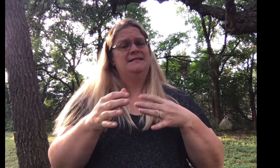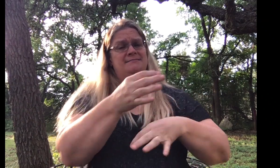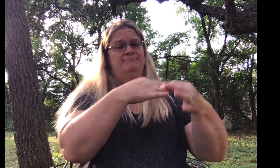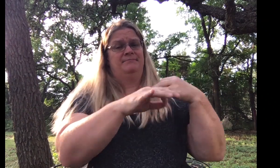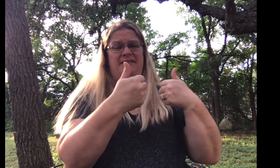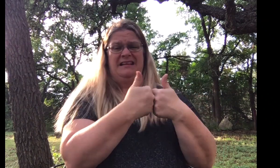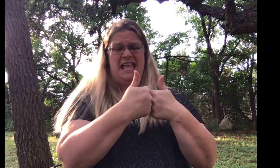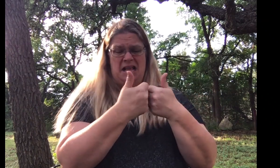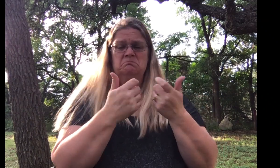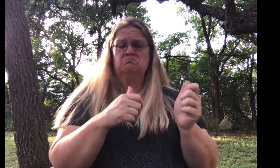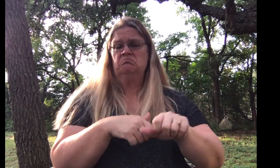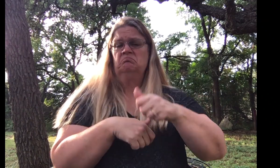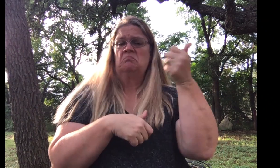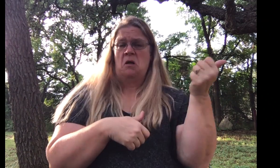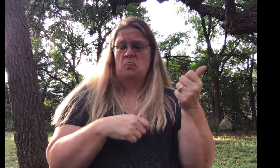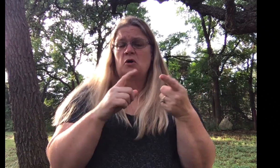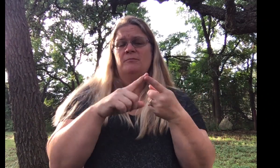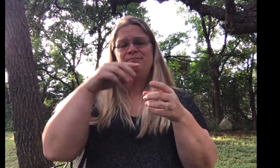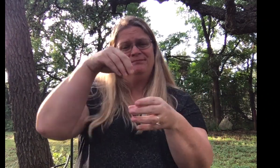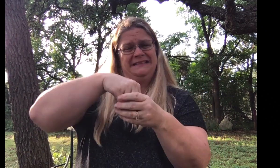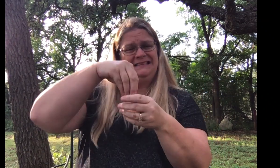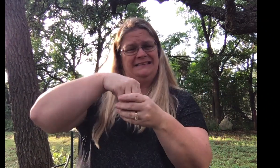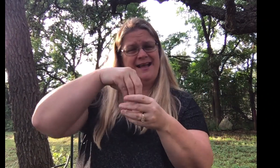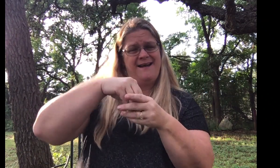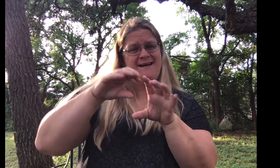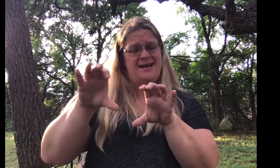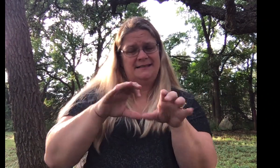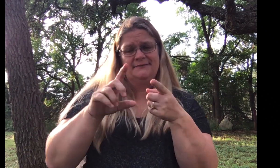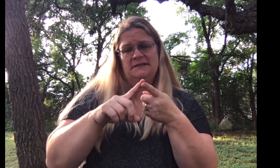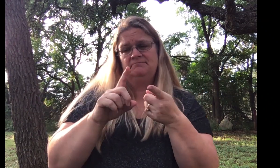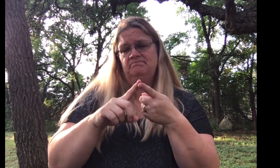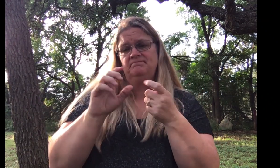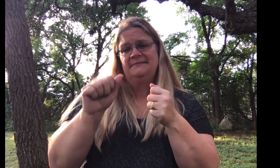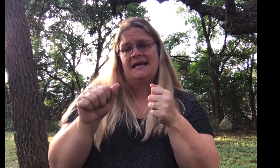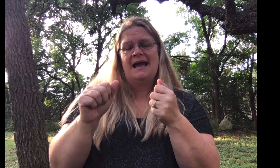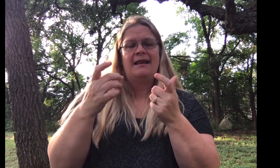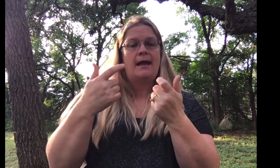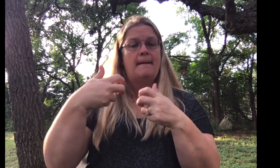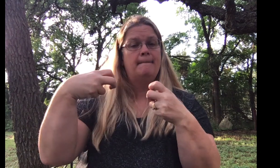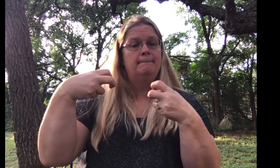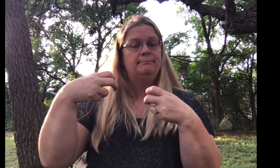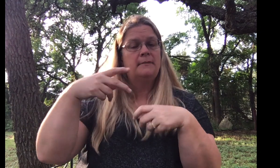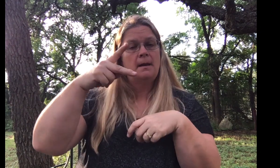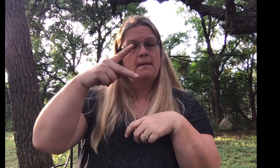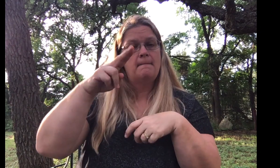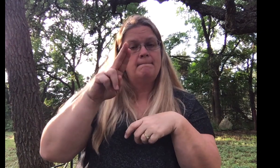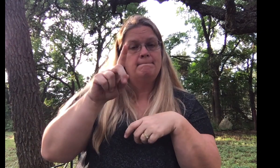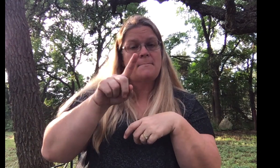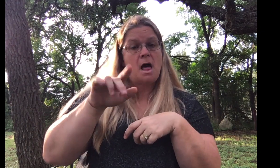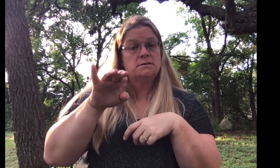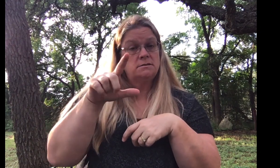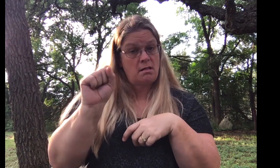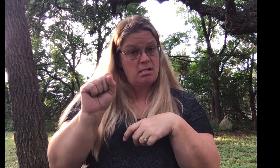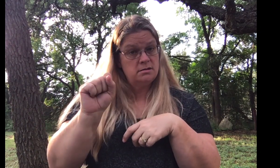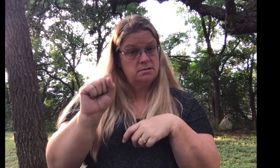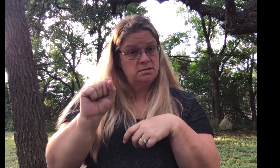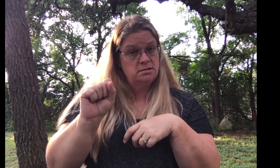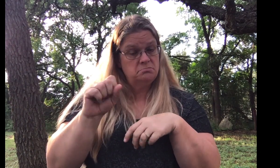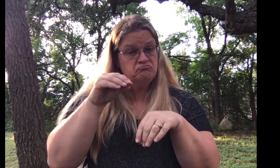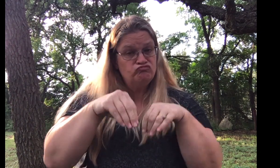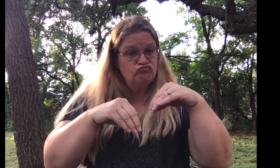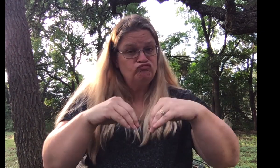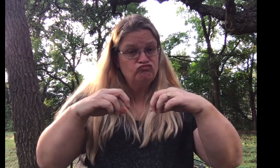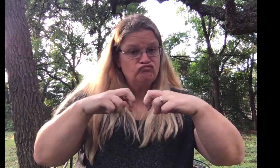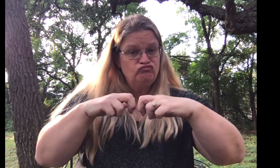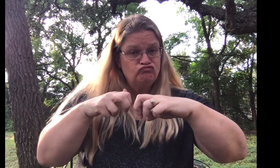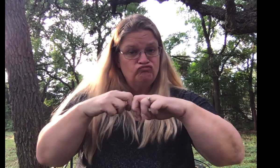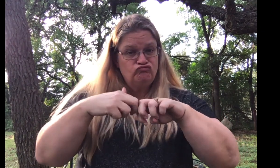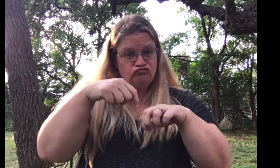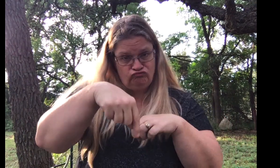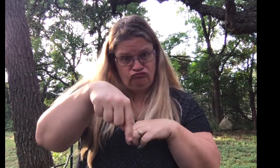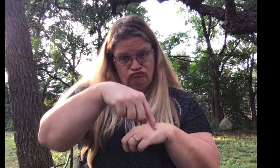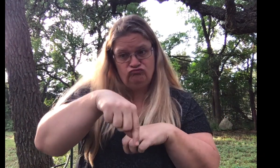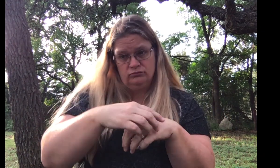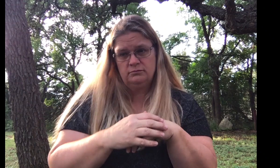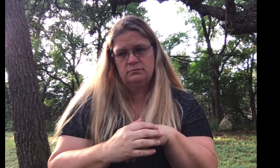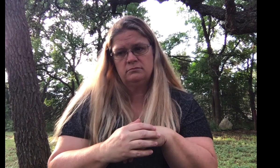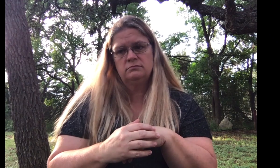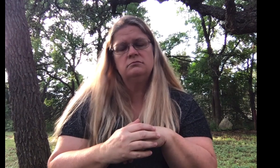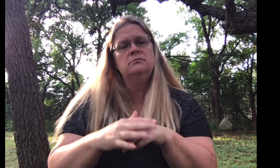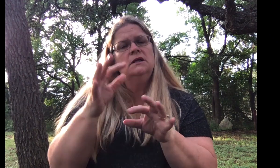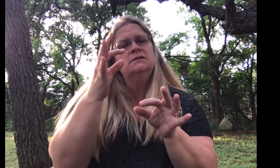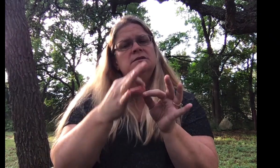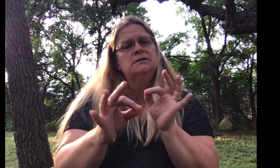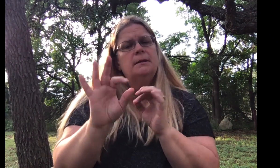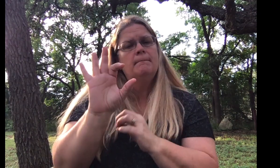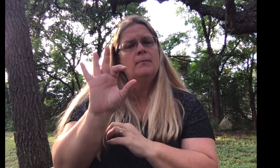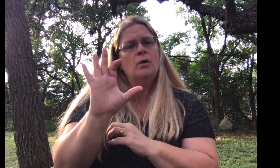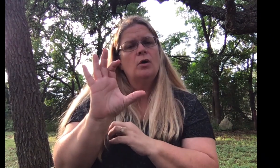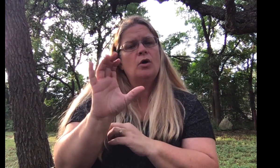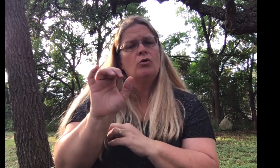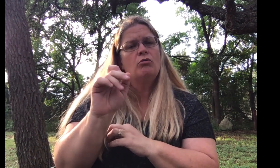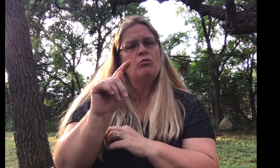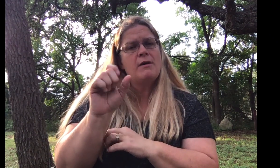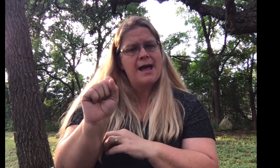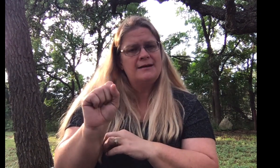Another activity rather than a game that you can do indoors include puzzles, simple crafts,